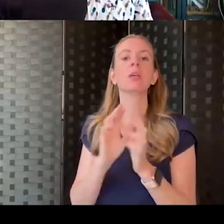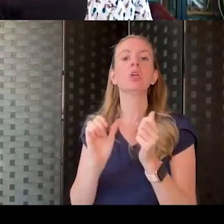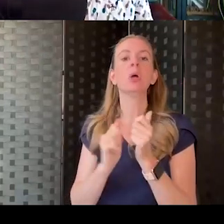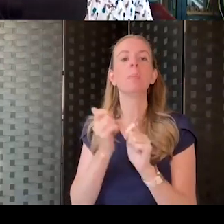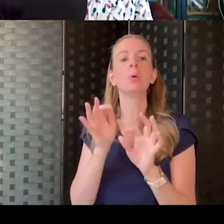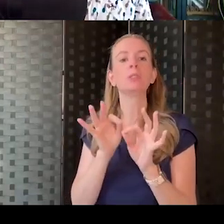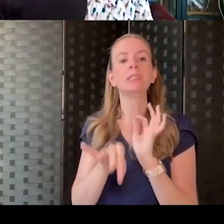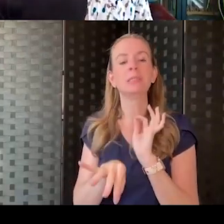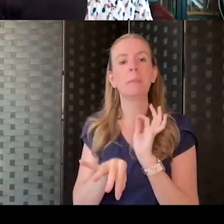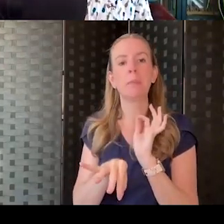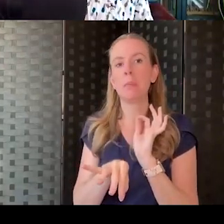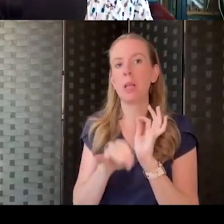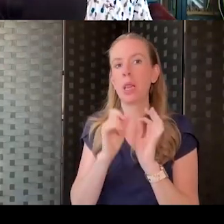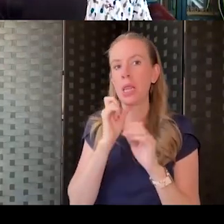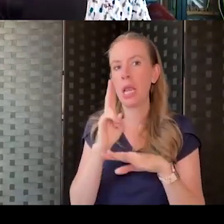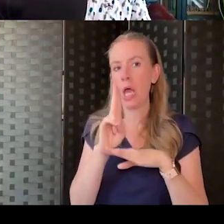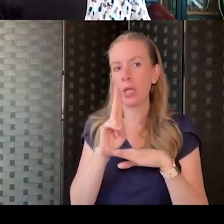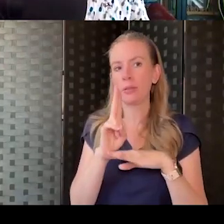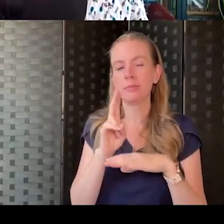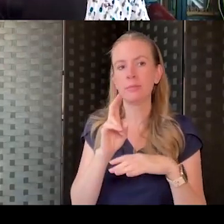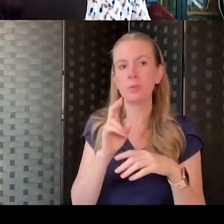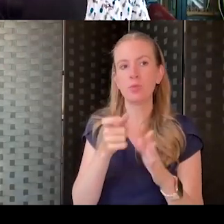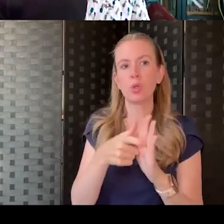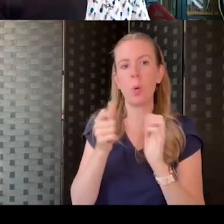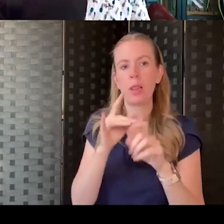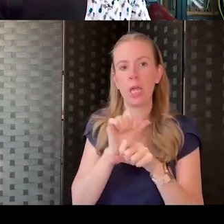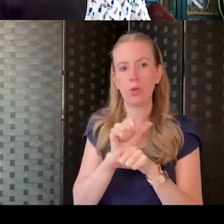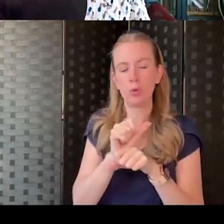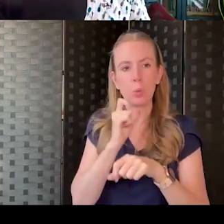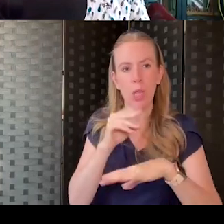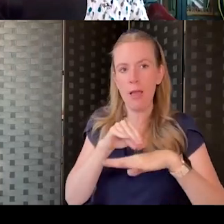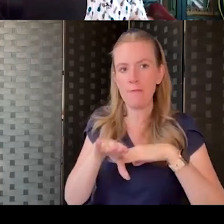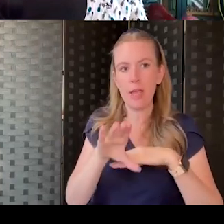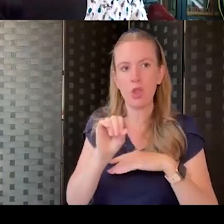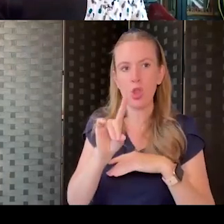under engineered method to make a responsive table doesn't affect the table code at all. You wrap the